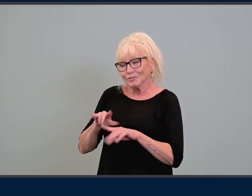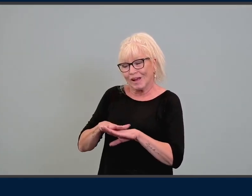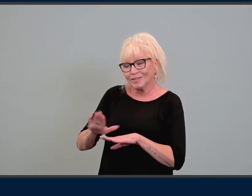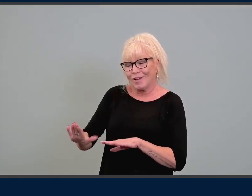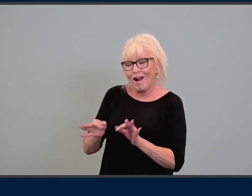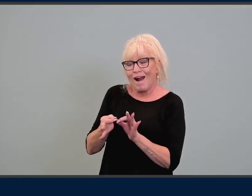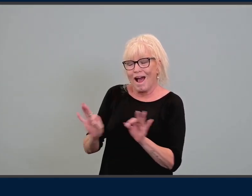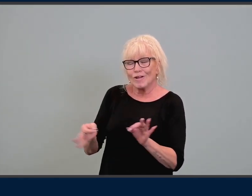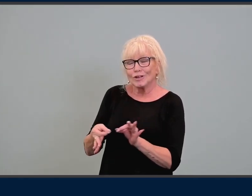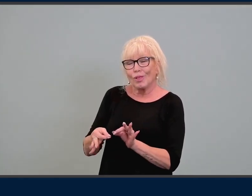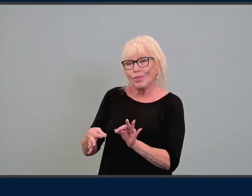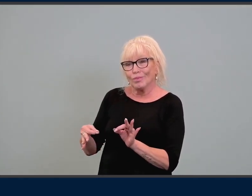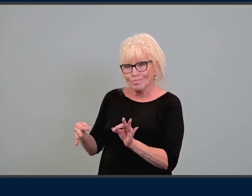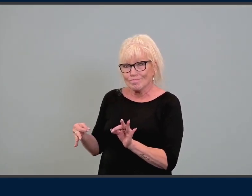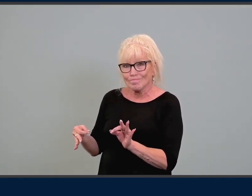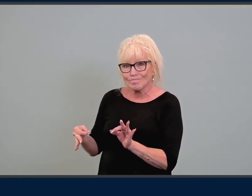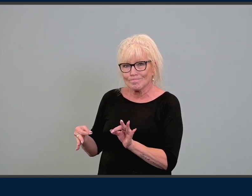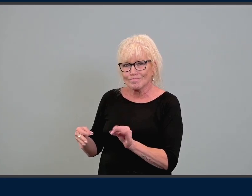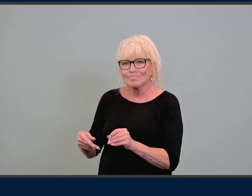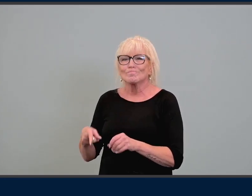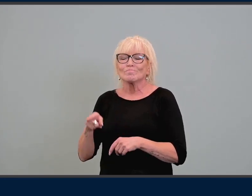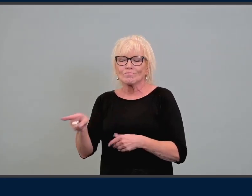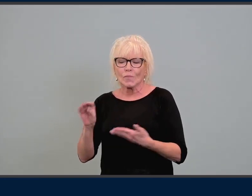and younger children, depending on their language